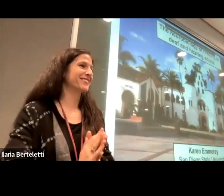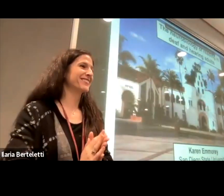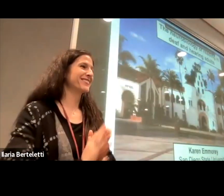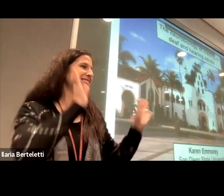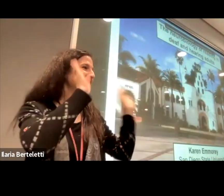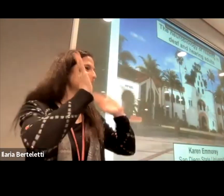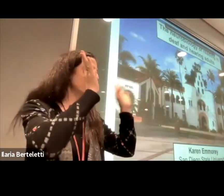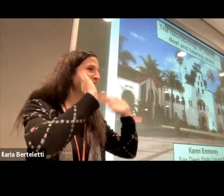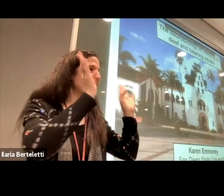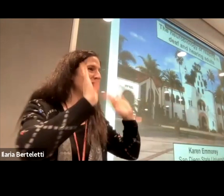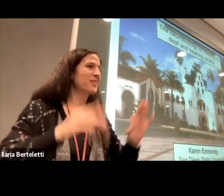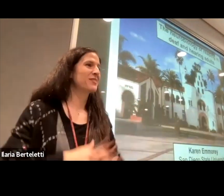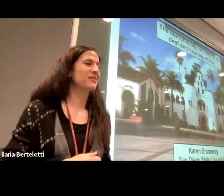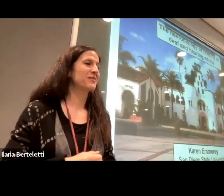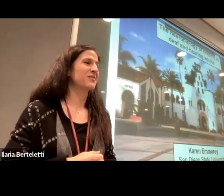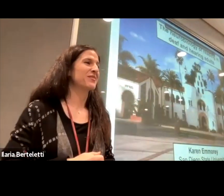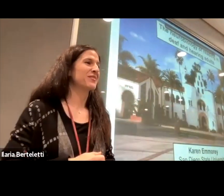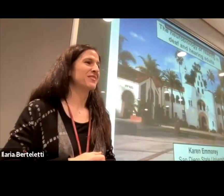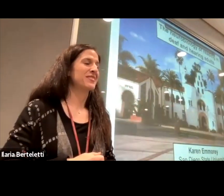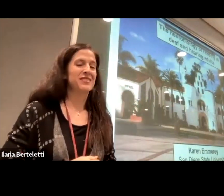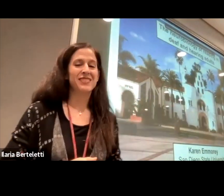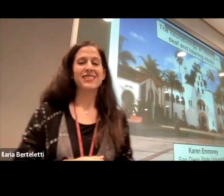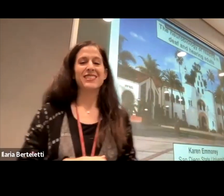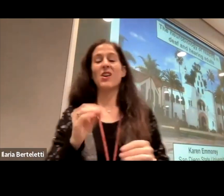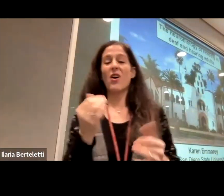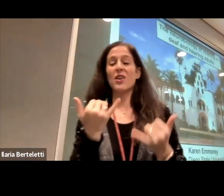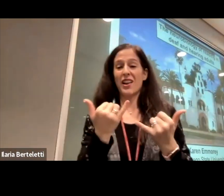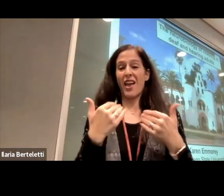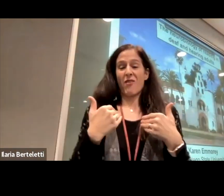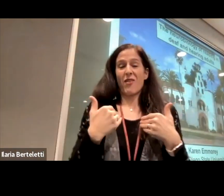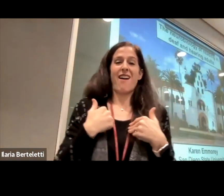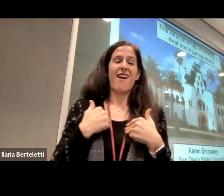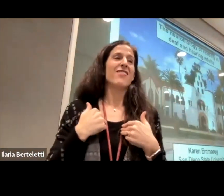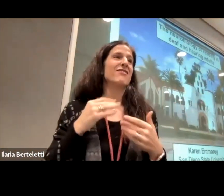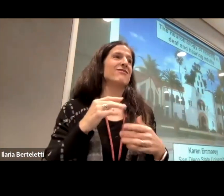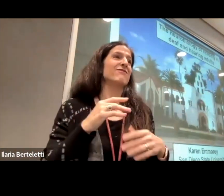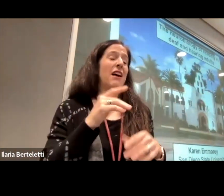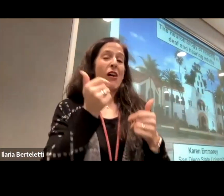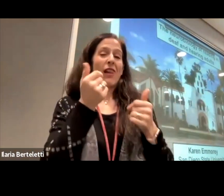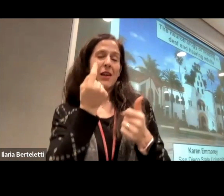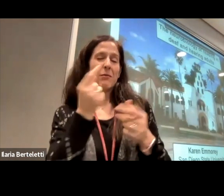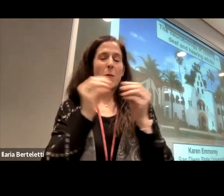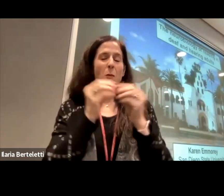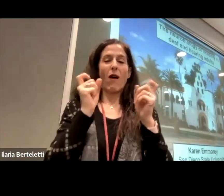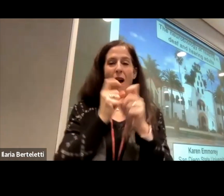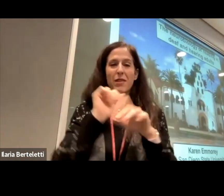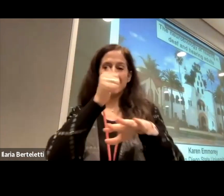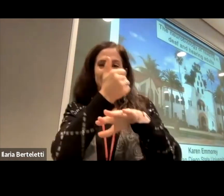Today we we have.